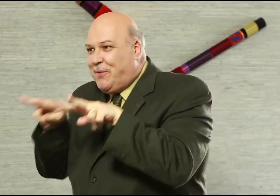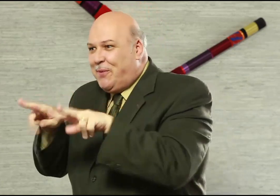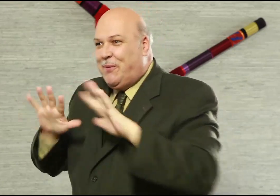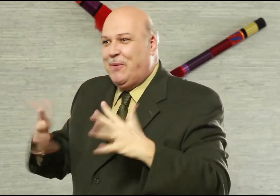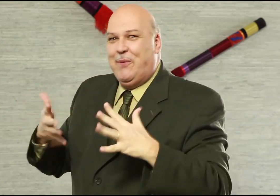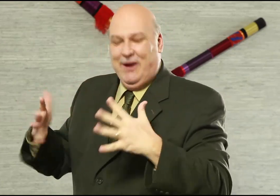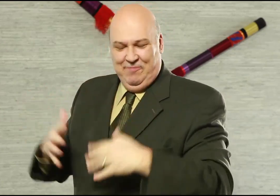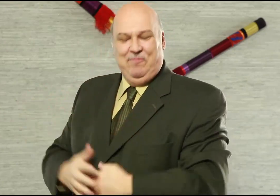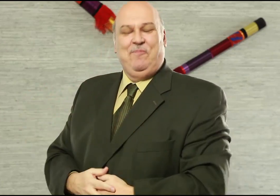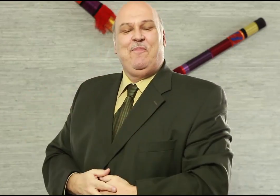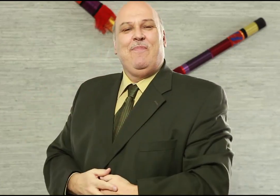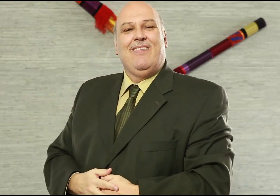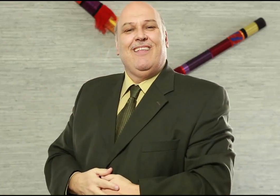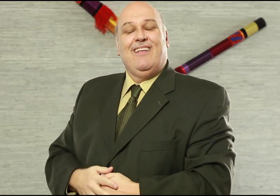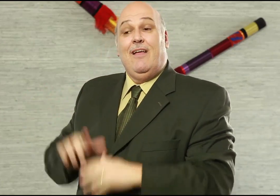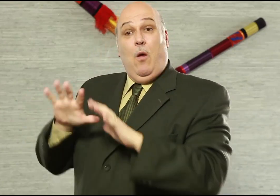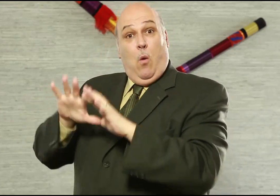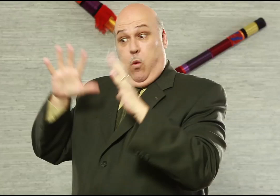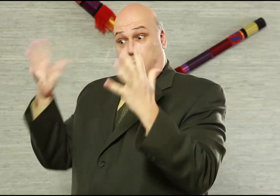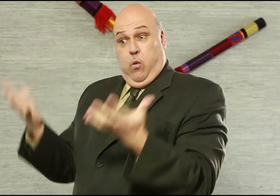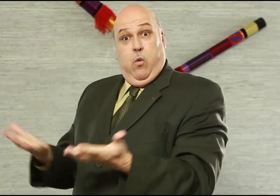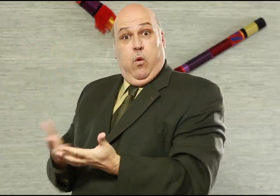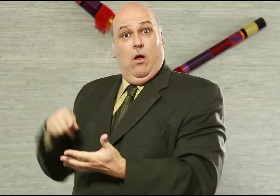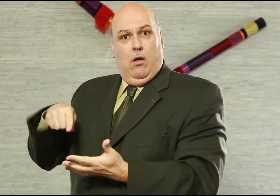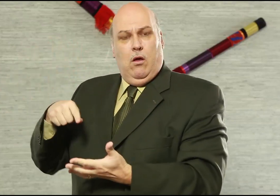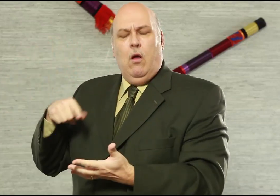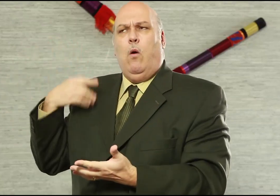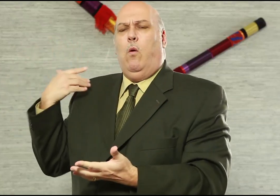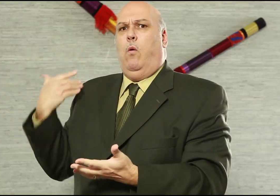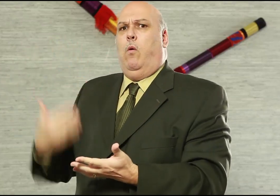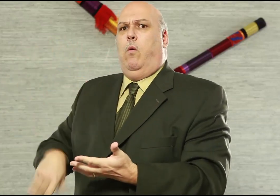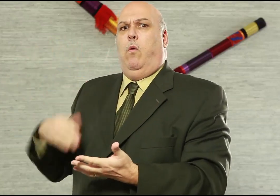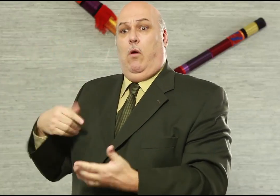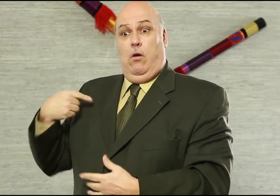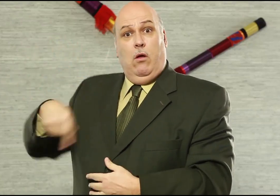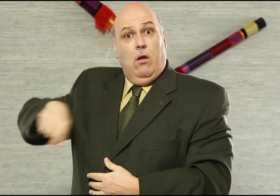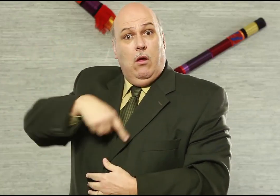to browse through the H3world.tv website. All our